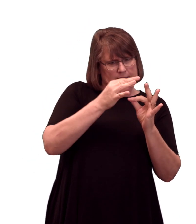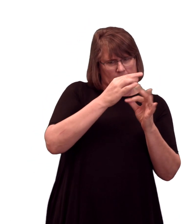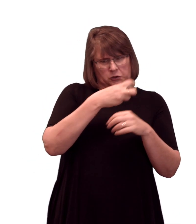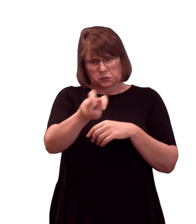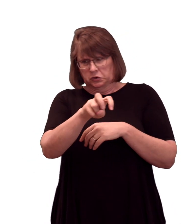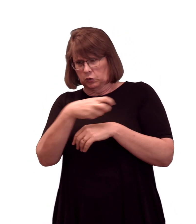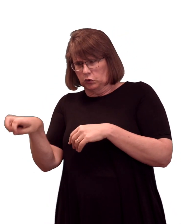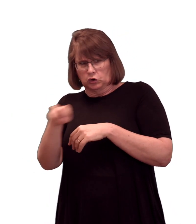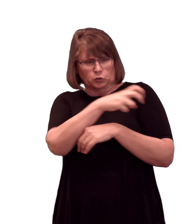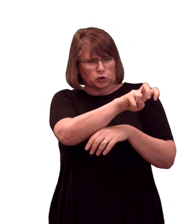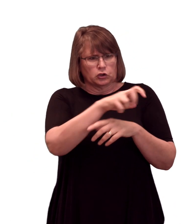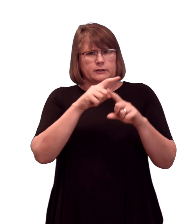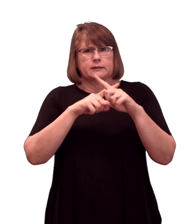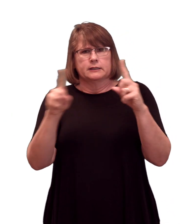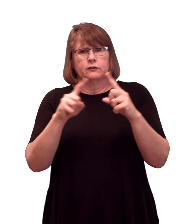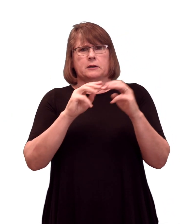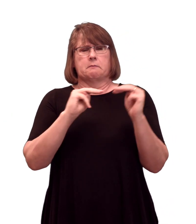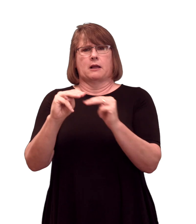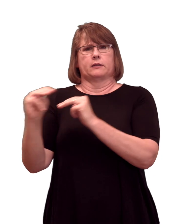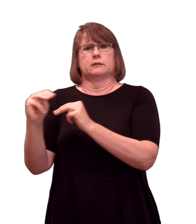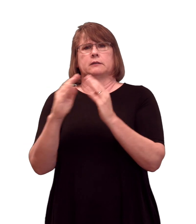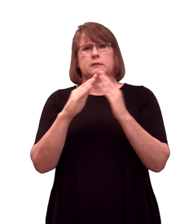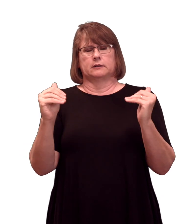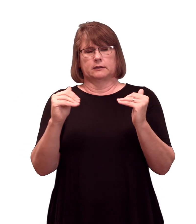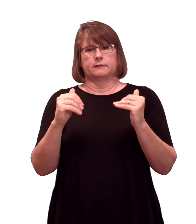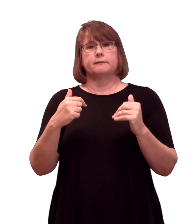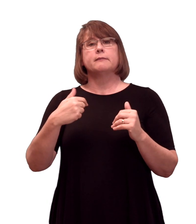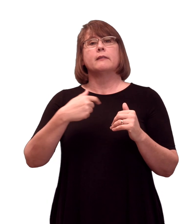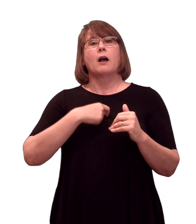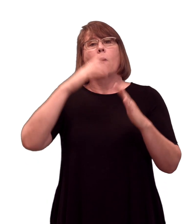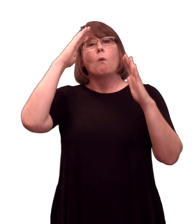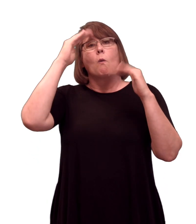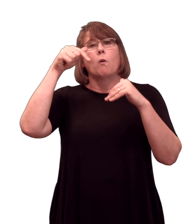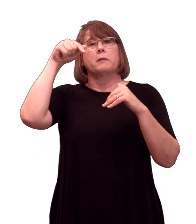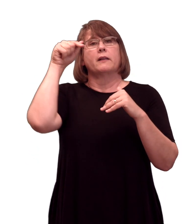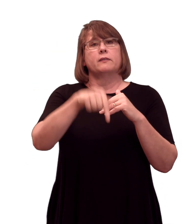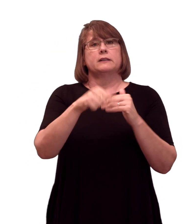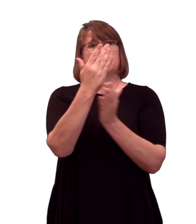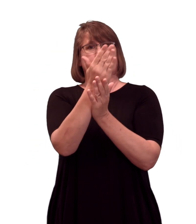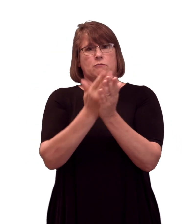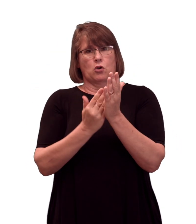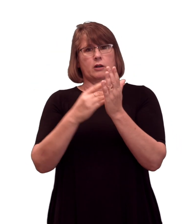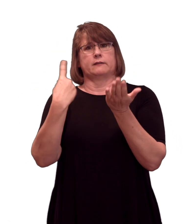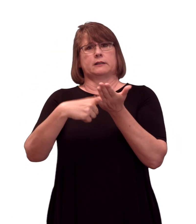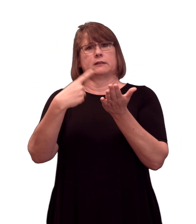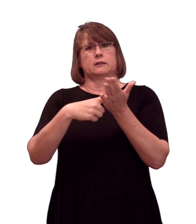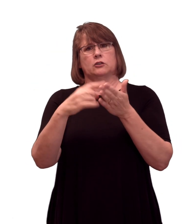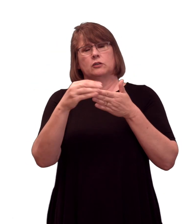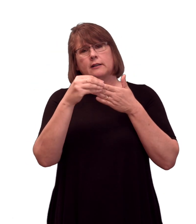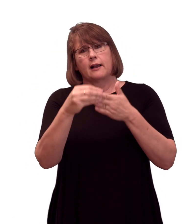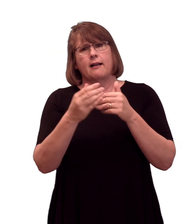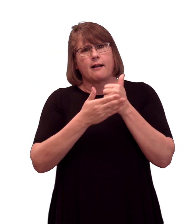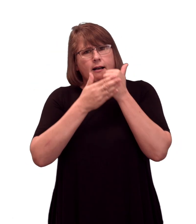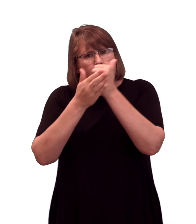deciding to switch methods and systems. I hope this section of the Discussion Guide